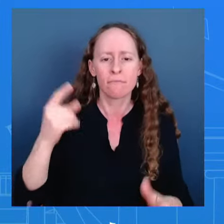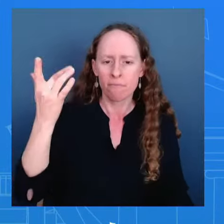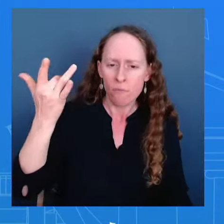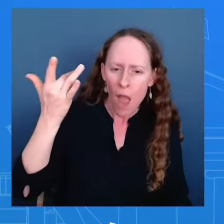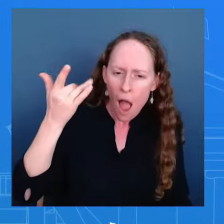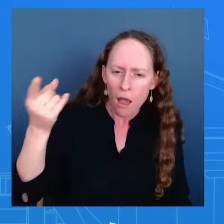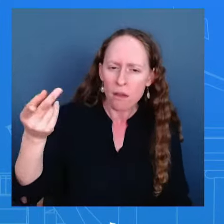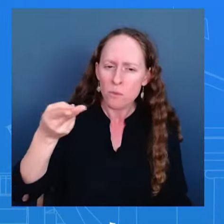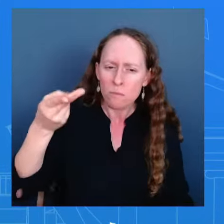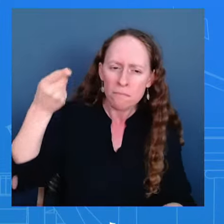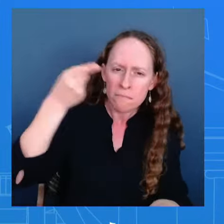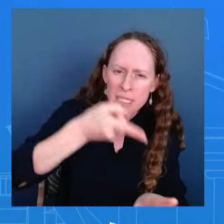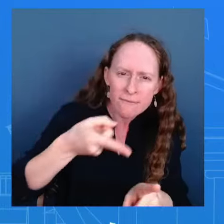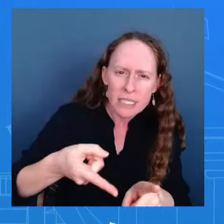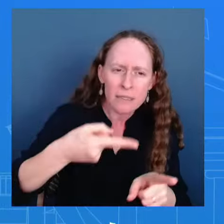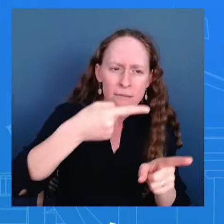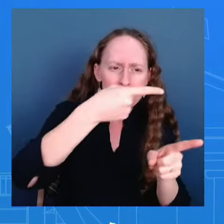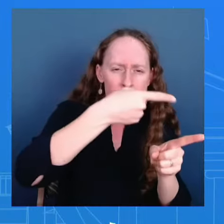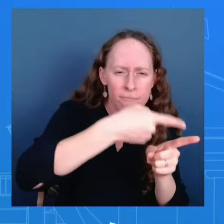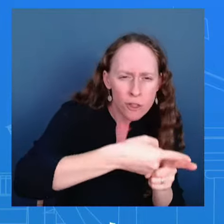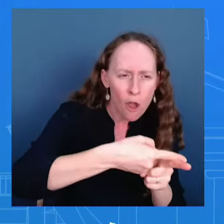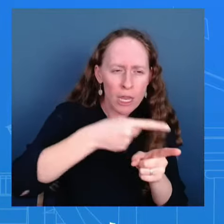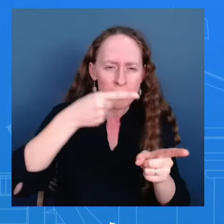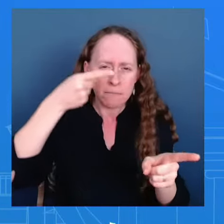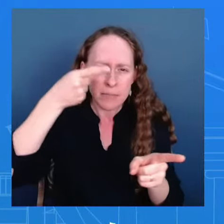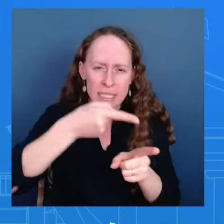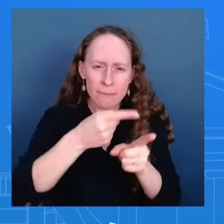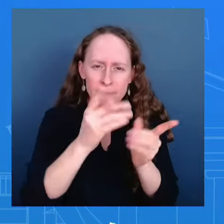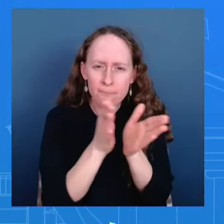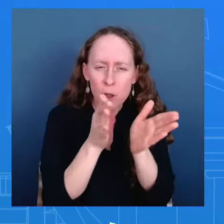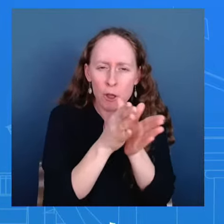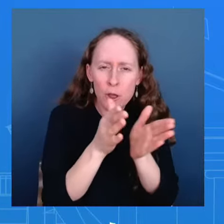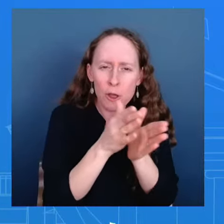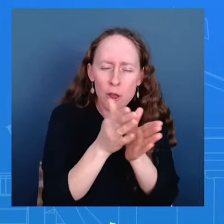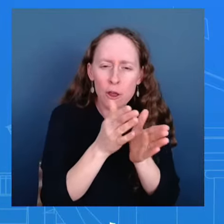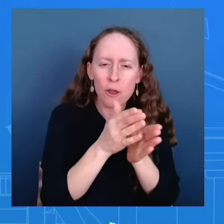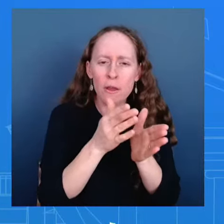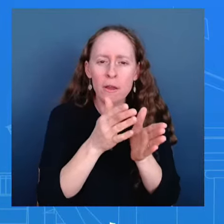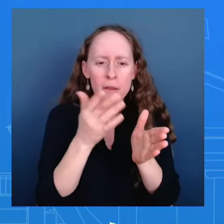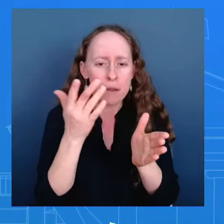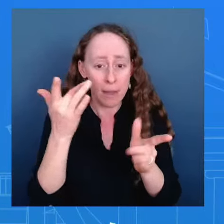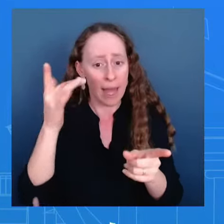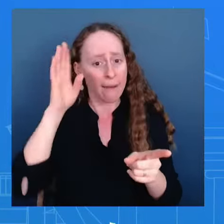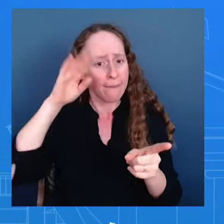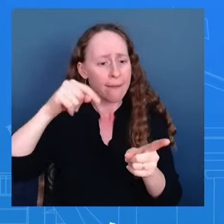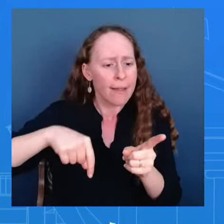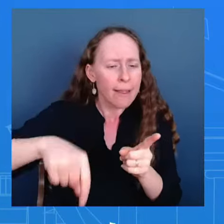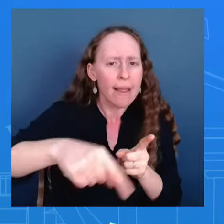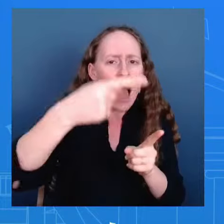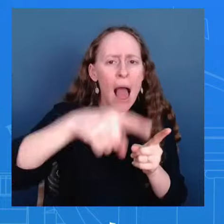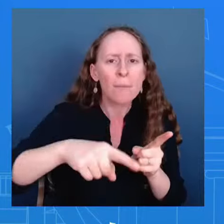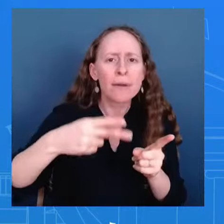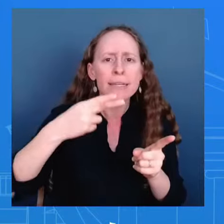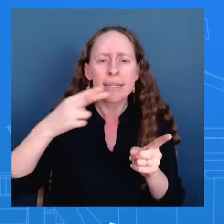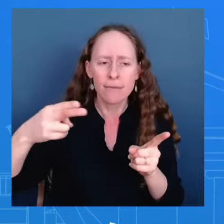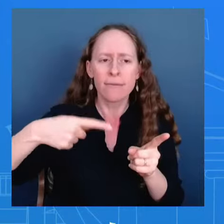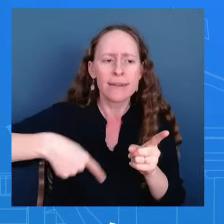this was able to happen, but we'll have to let the Israelis get to the bottom of that. The Press: the area where the strike took place,